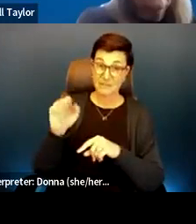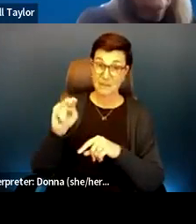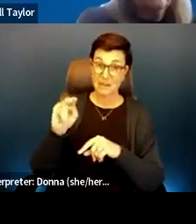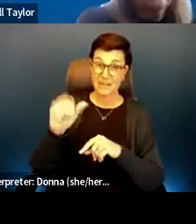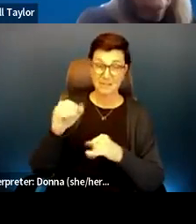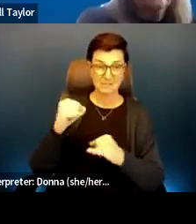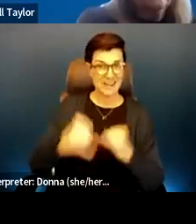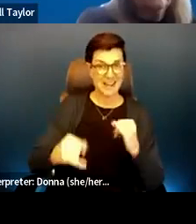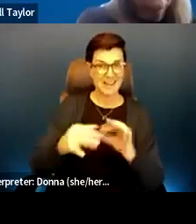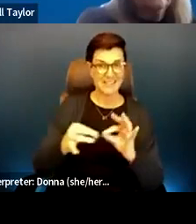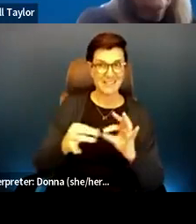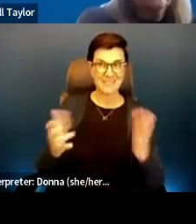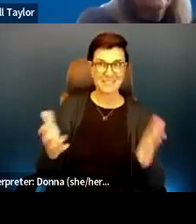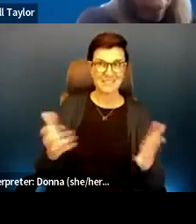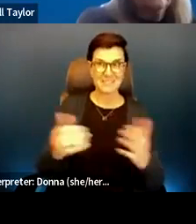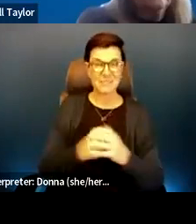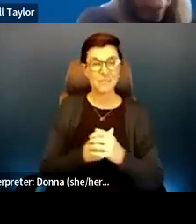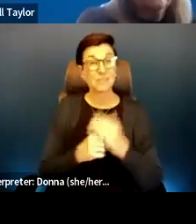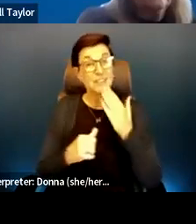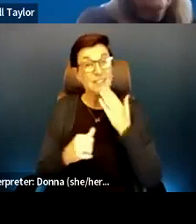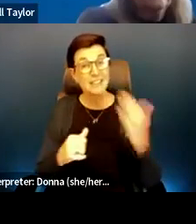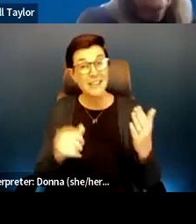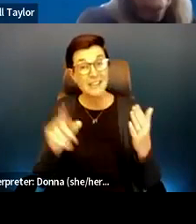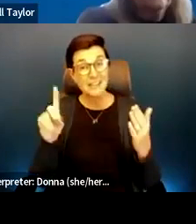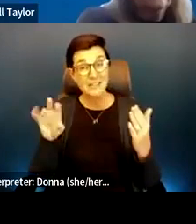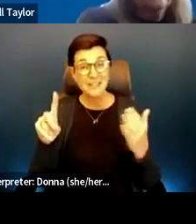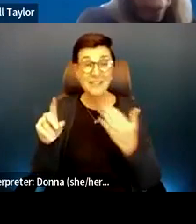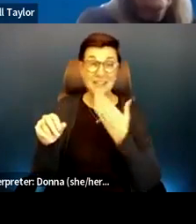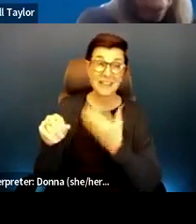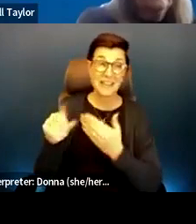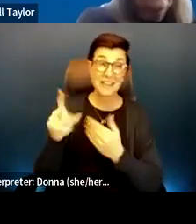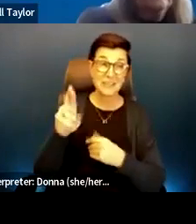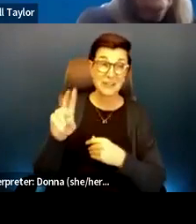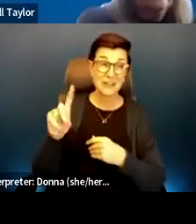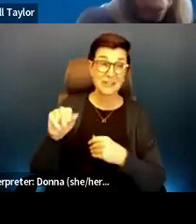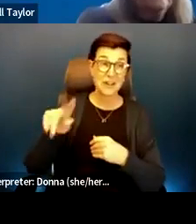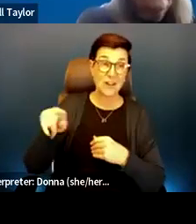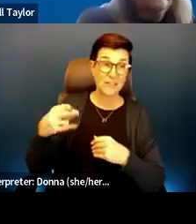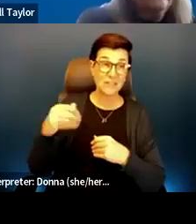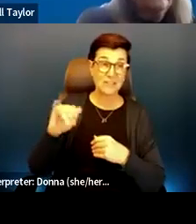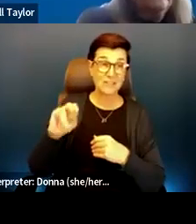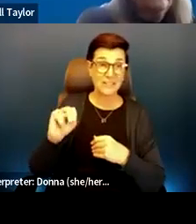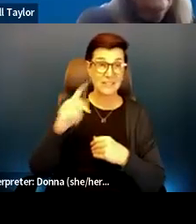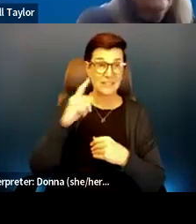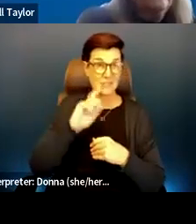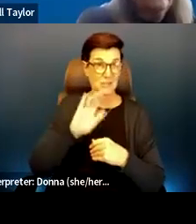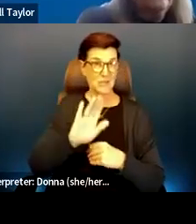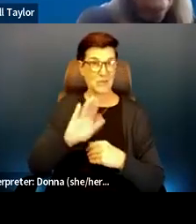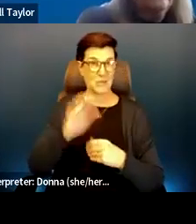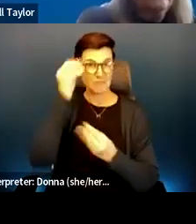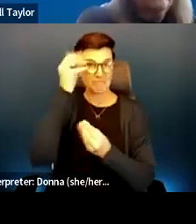Thank you, David. And thank you, Dr. Dauphin, for walking us through those updates. And congratulations to you on this new leadership role.